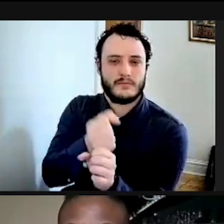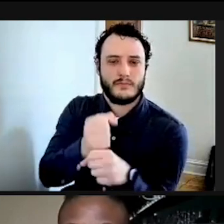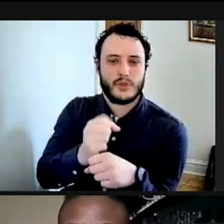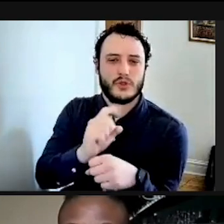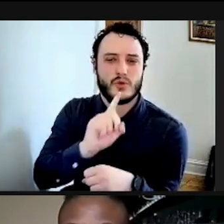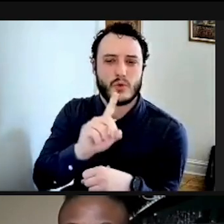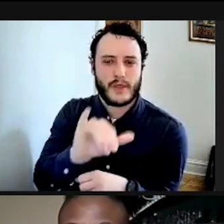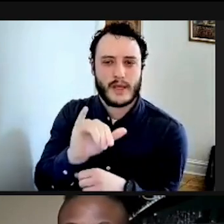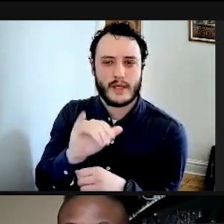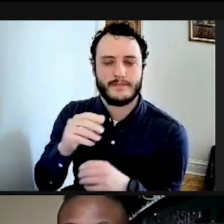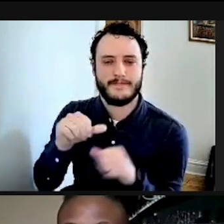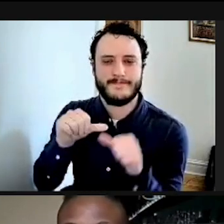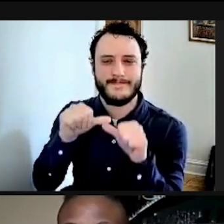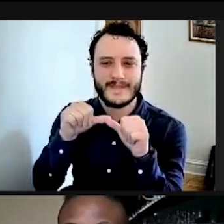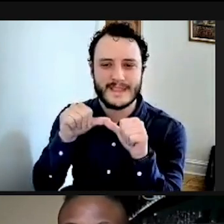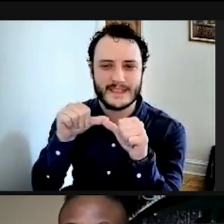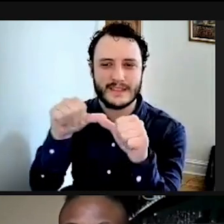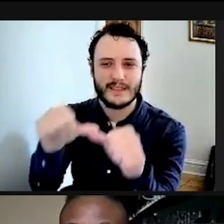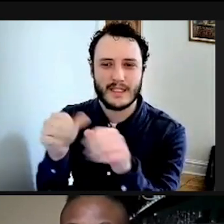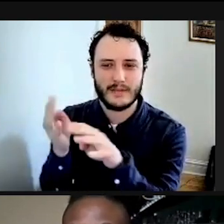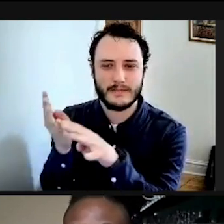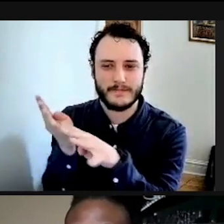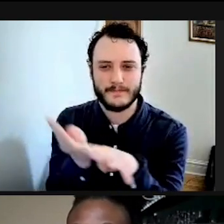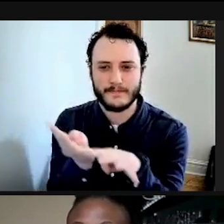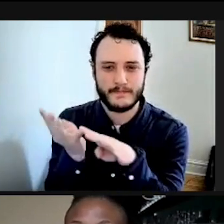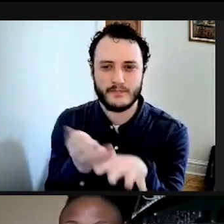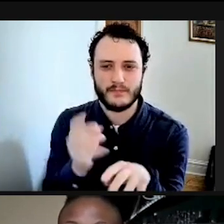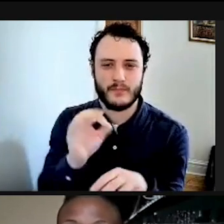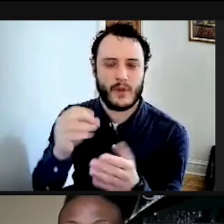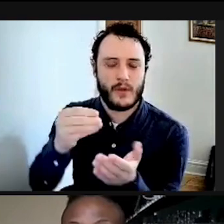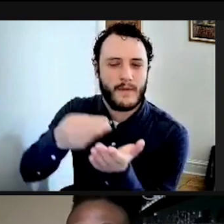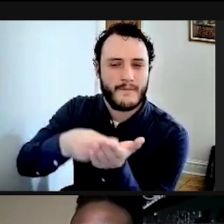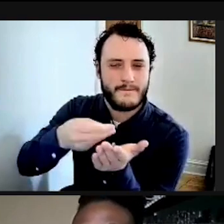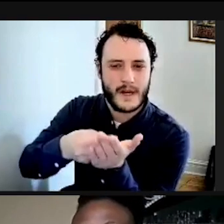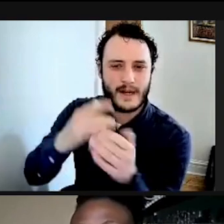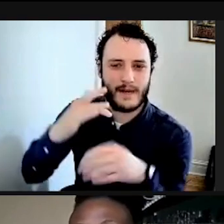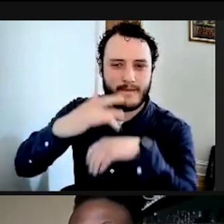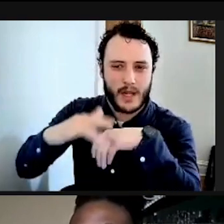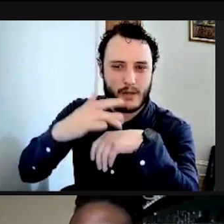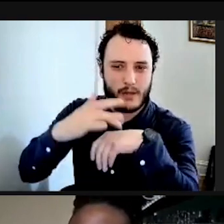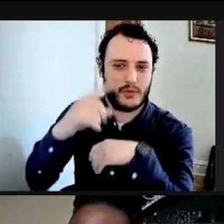with centralized funding, providing accessibility,